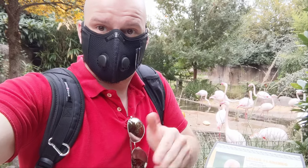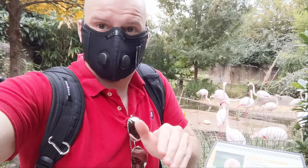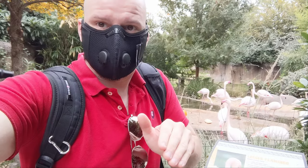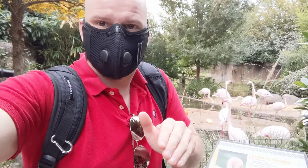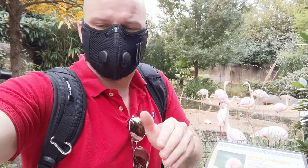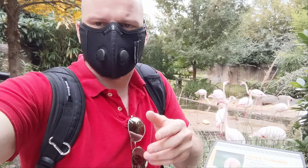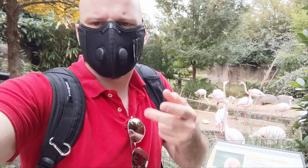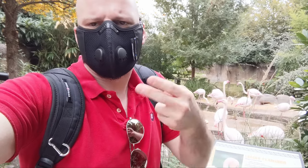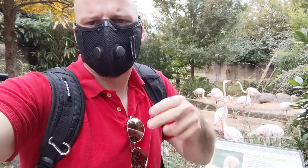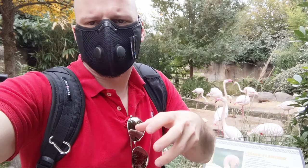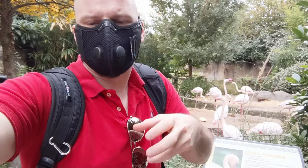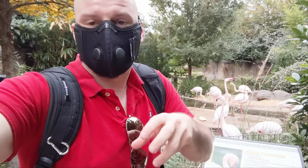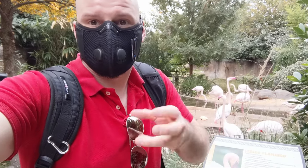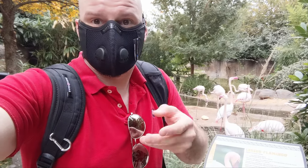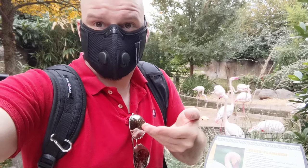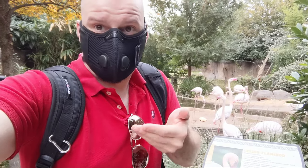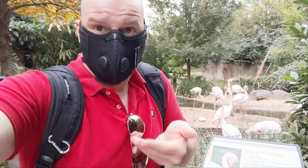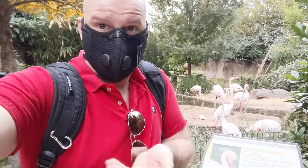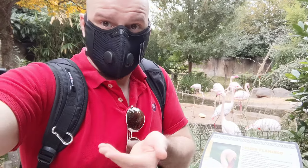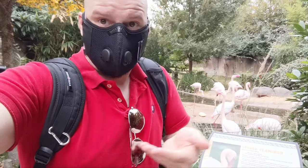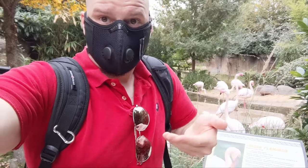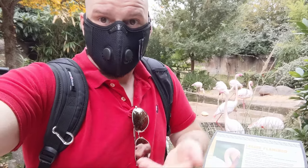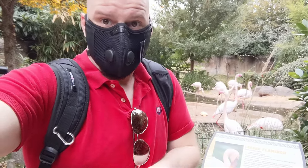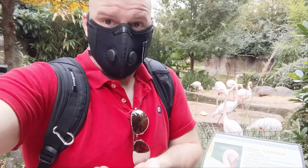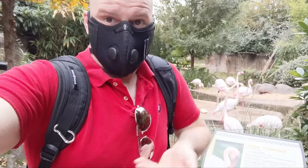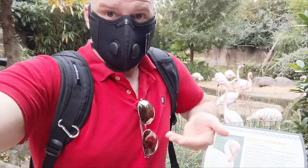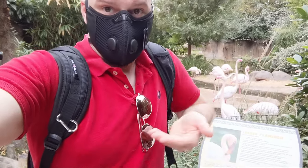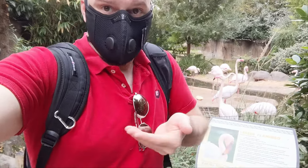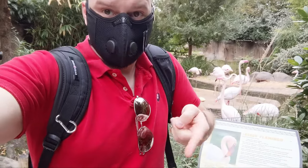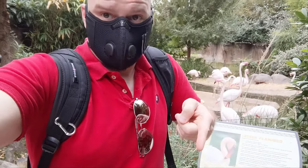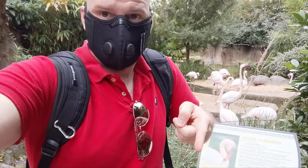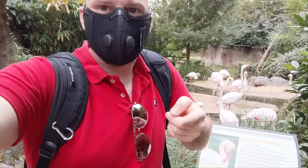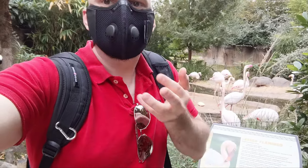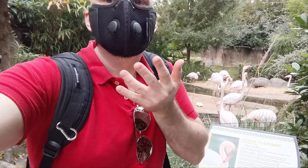they're born and as babies,